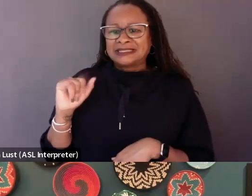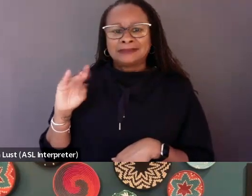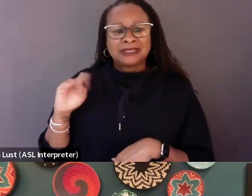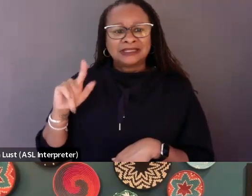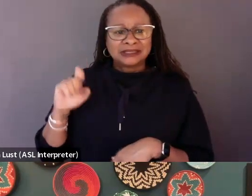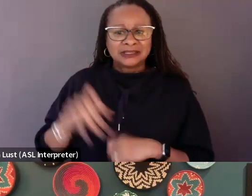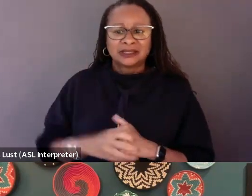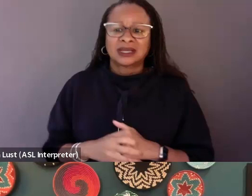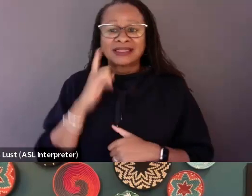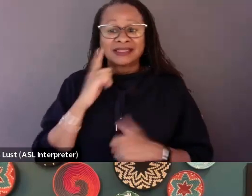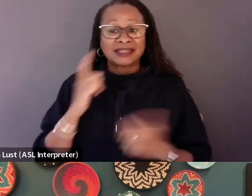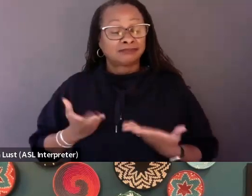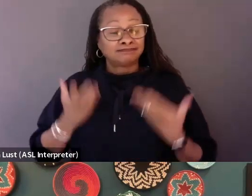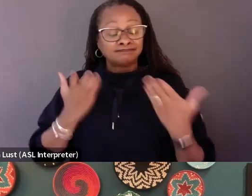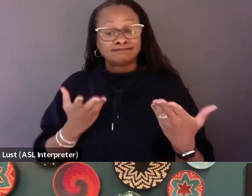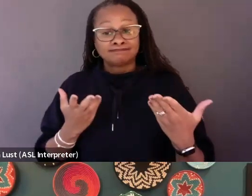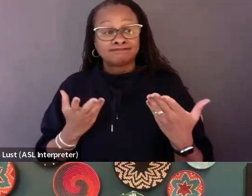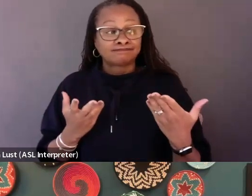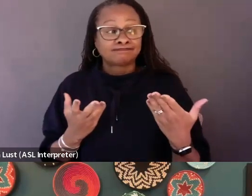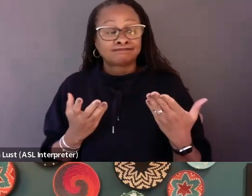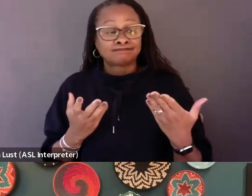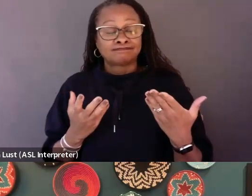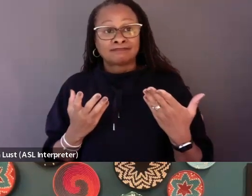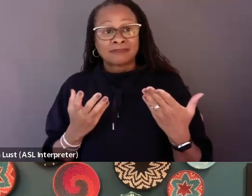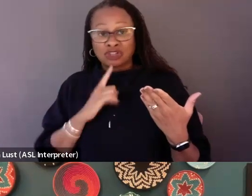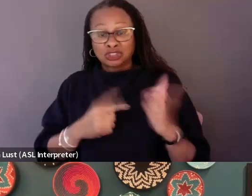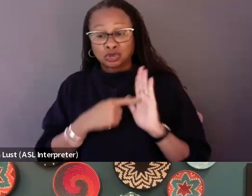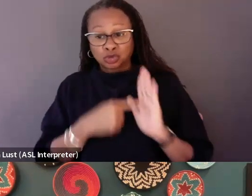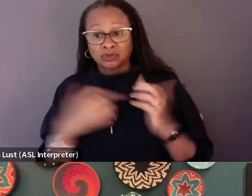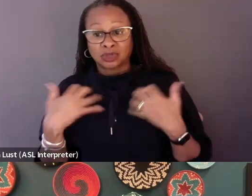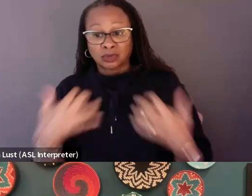the audience in the moral and ethical decision making